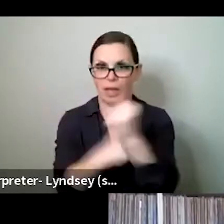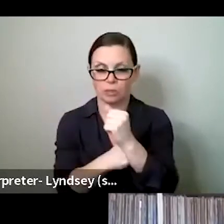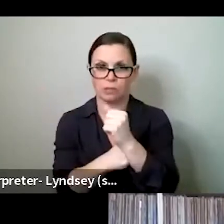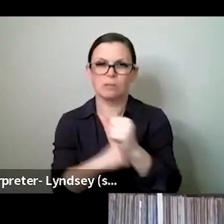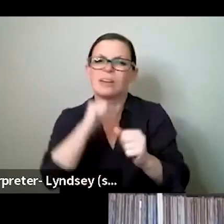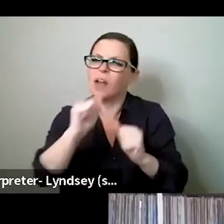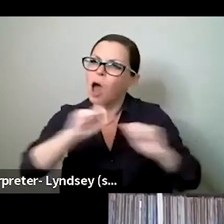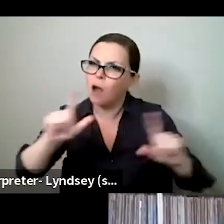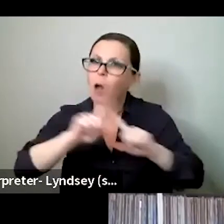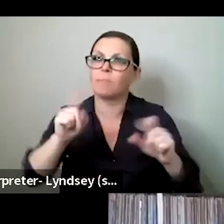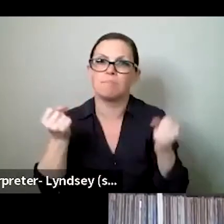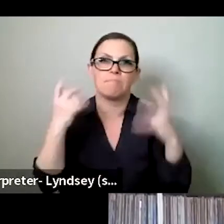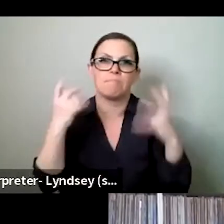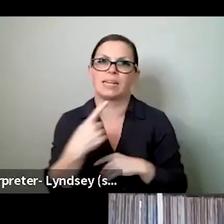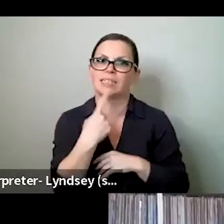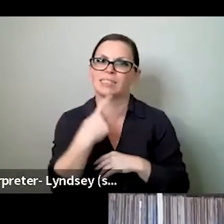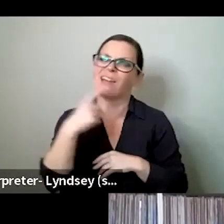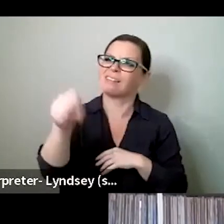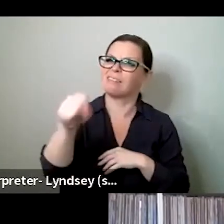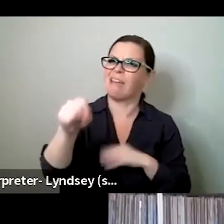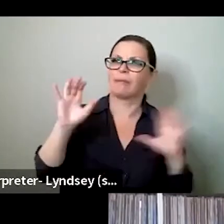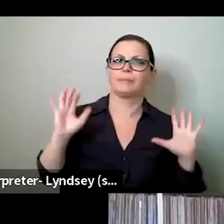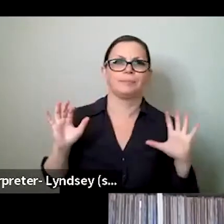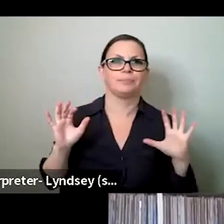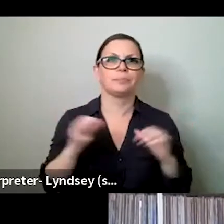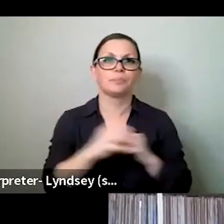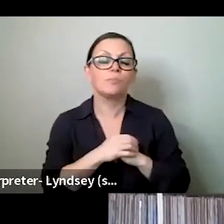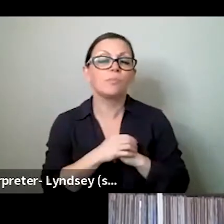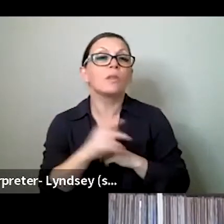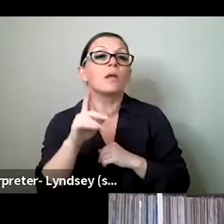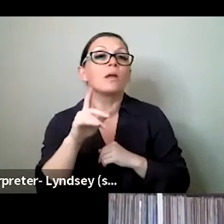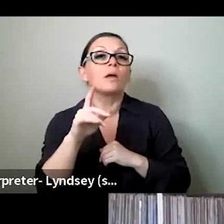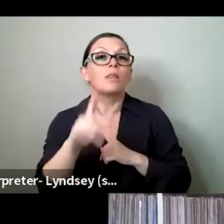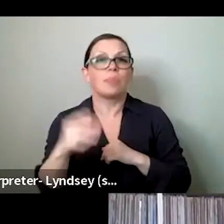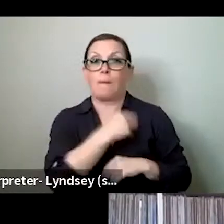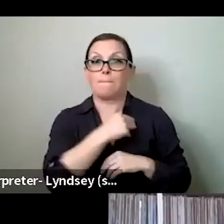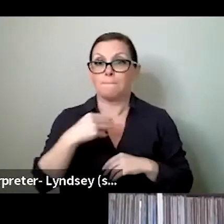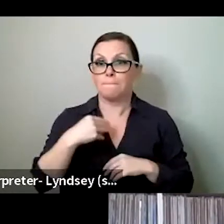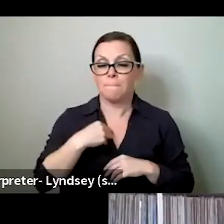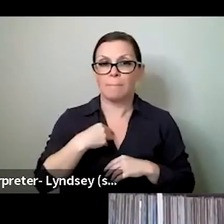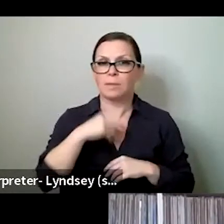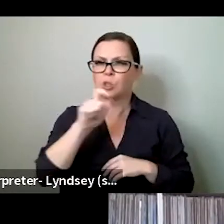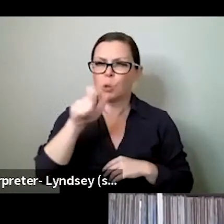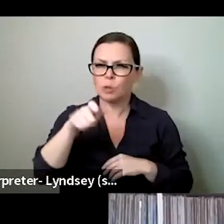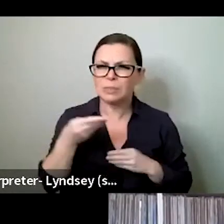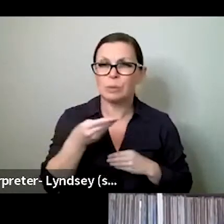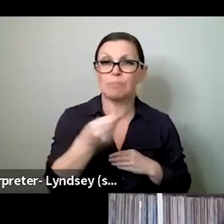but plenty who go, "Yeah, you know what?" Where the members don't need to pay,